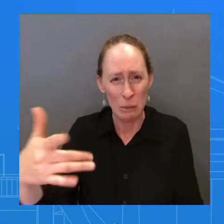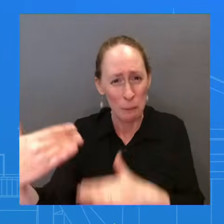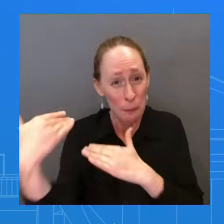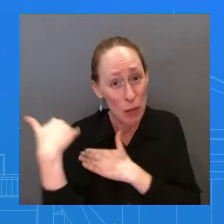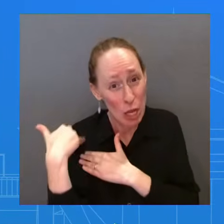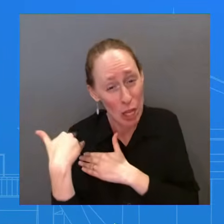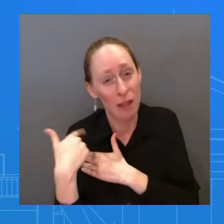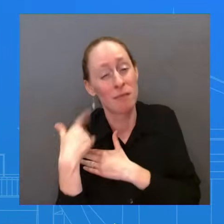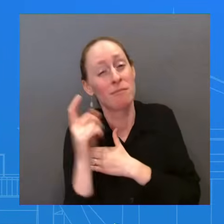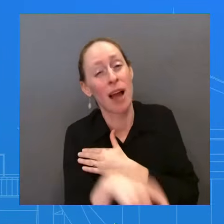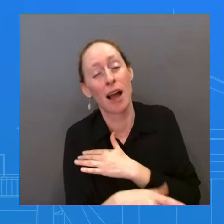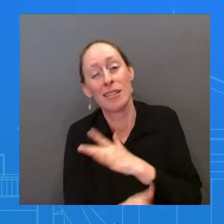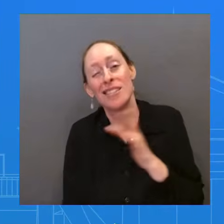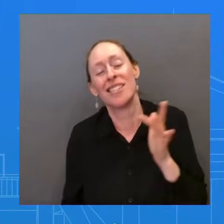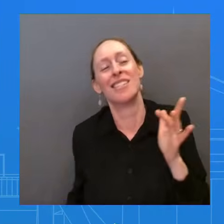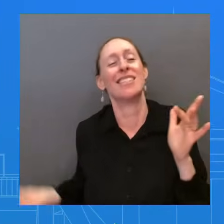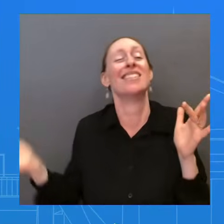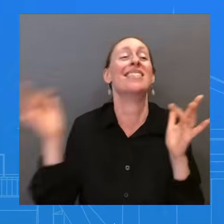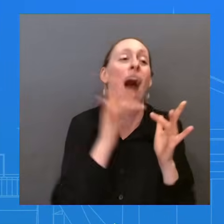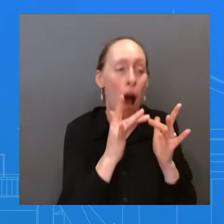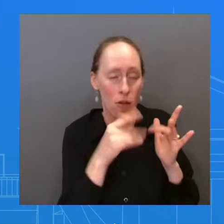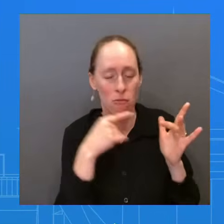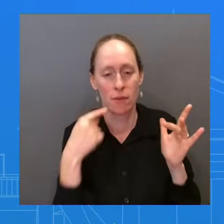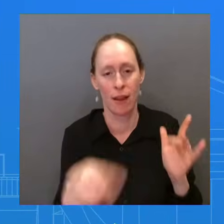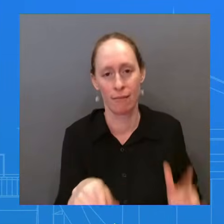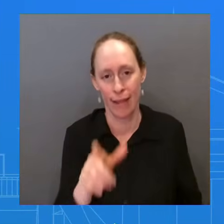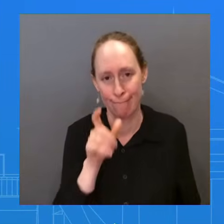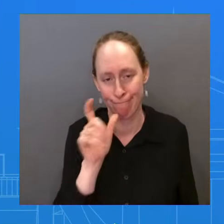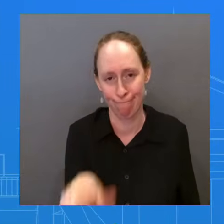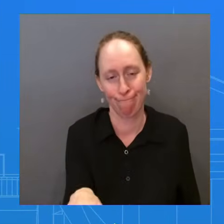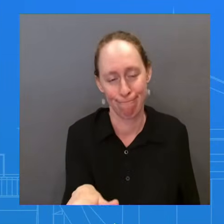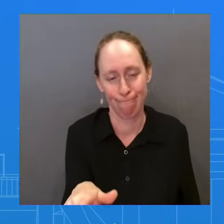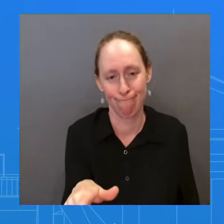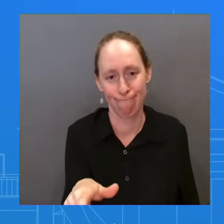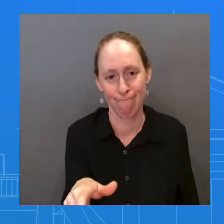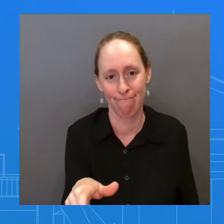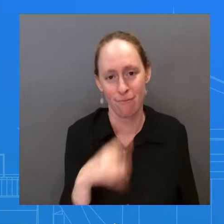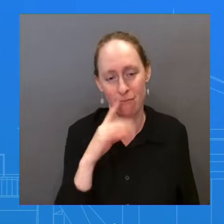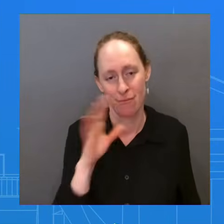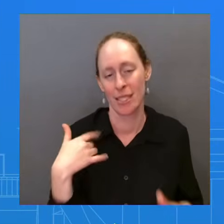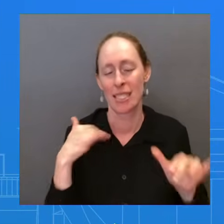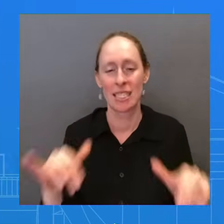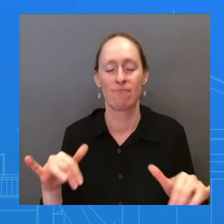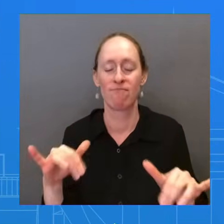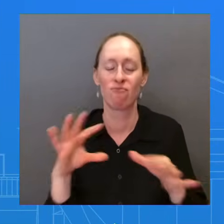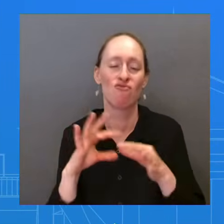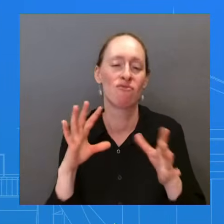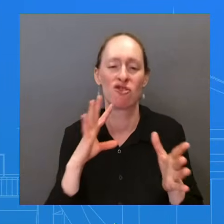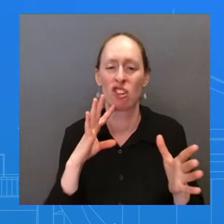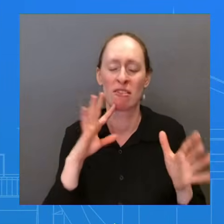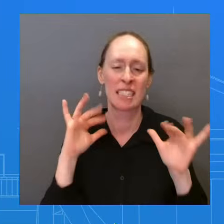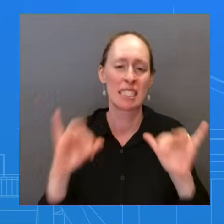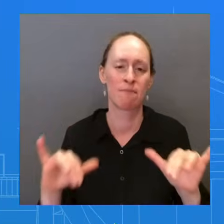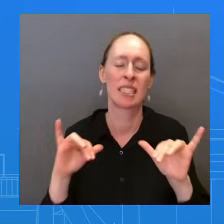We have been nothing but consistent on this. And as the President has said himself, the Ukrainian President Zelenskyy himself